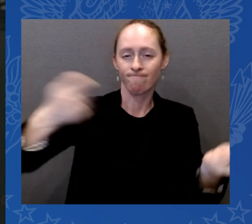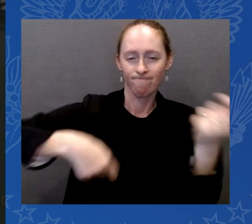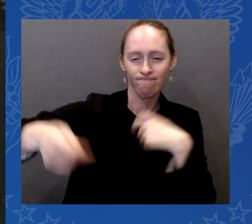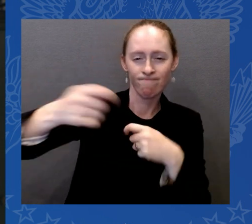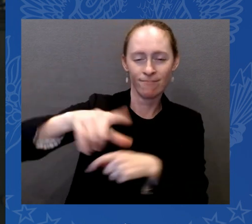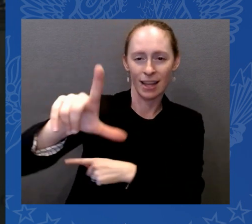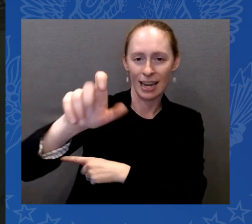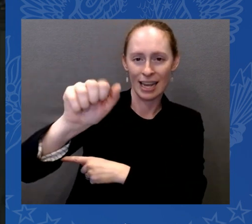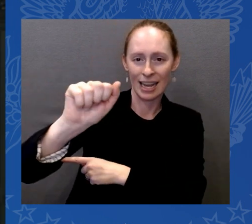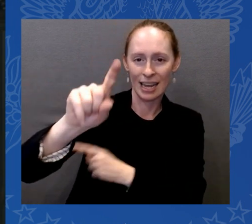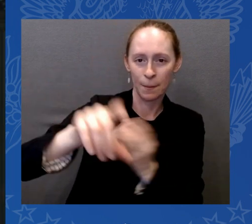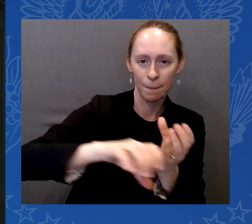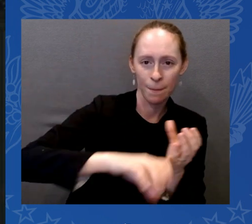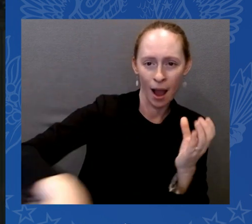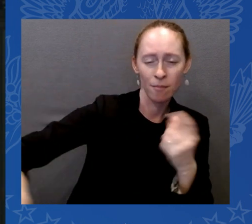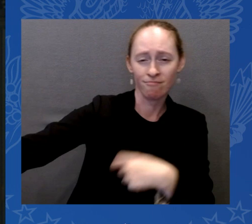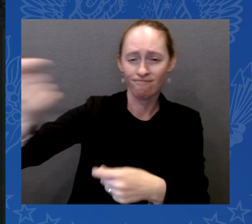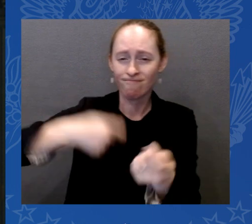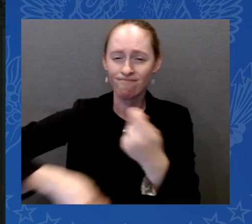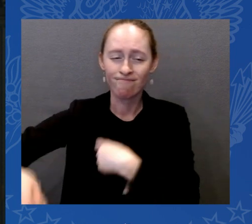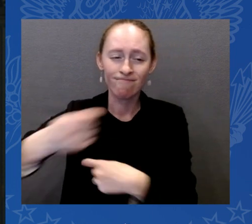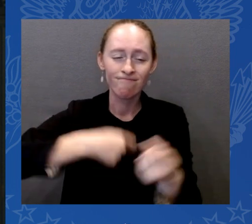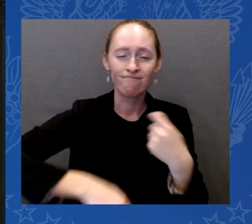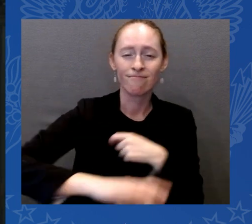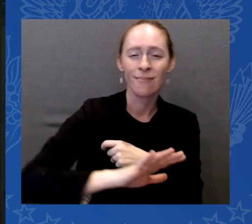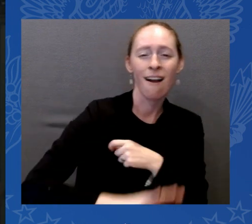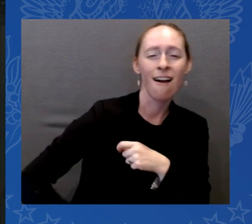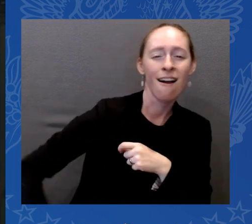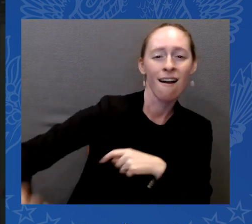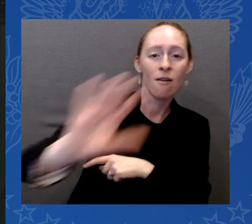Look, I signed the first meaningful gun safety law in nearly 30 years.